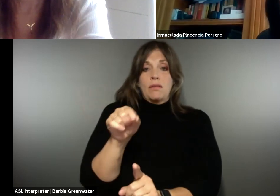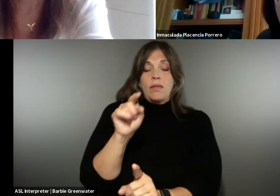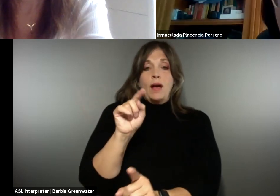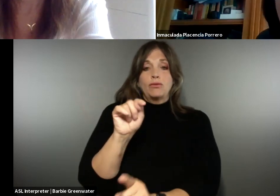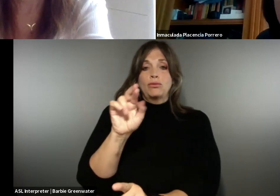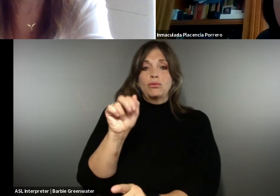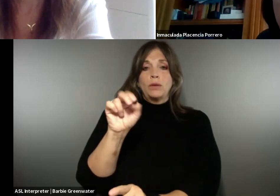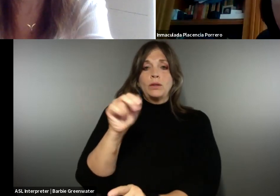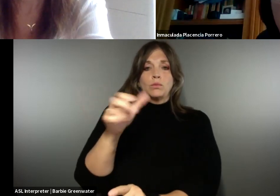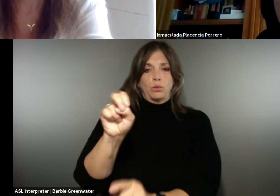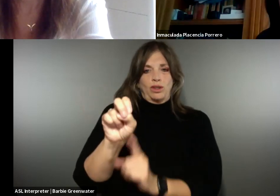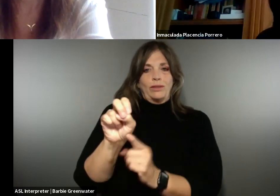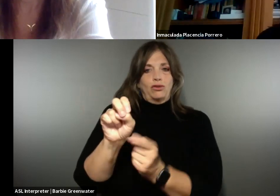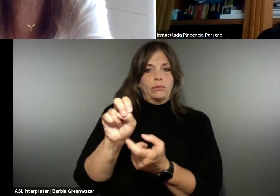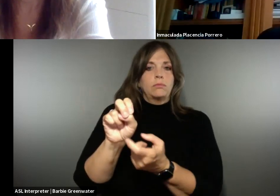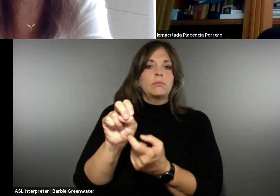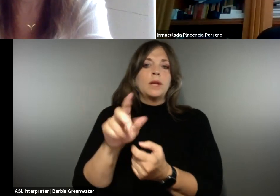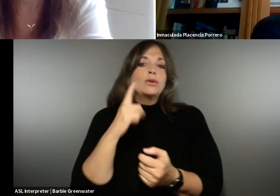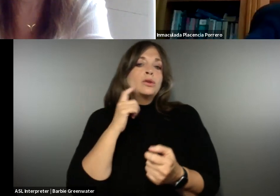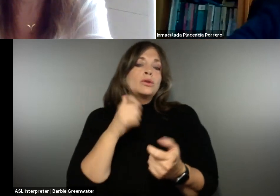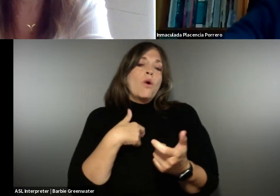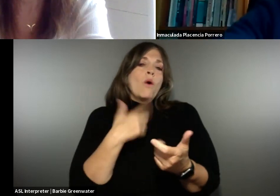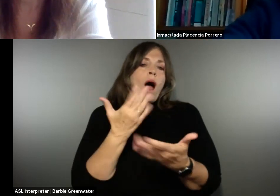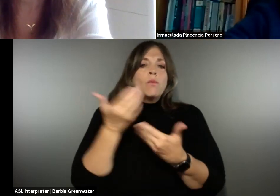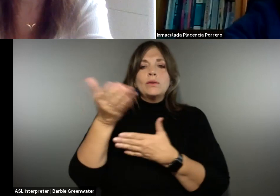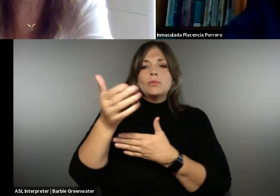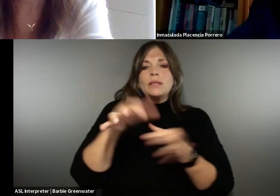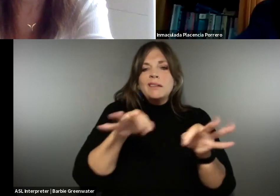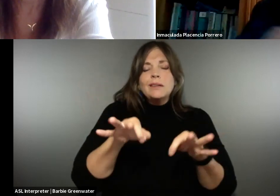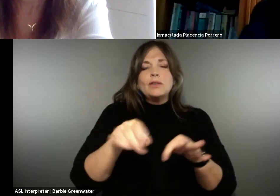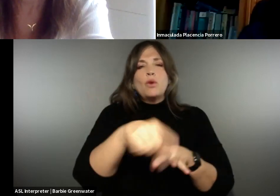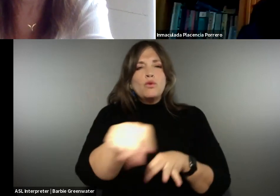to present, and I hope at least you get a flavor of how